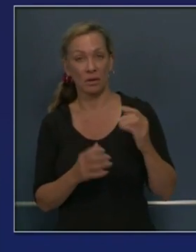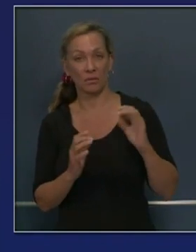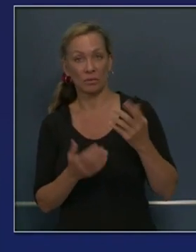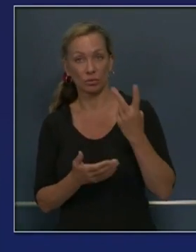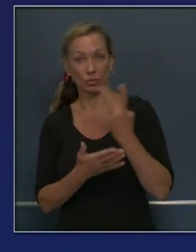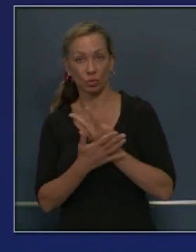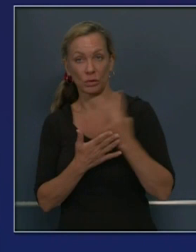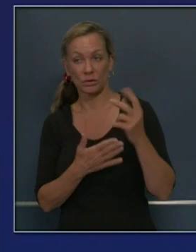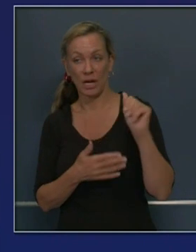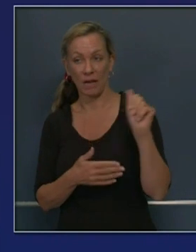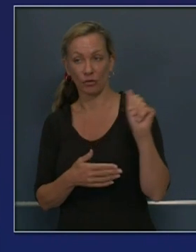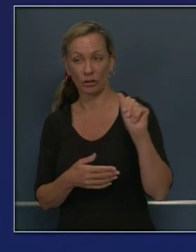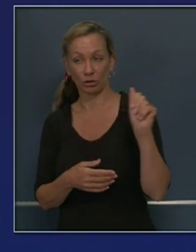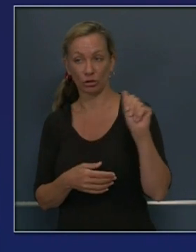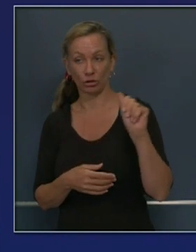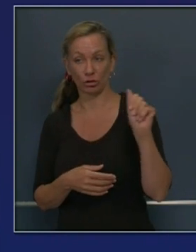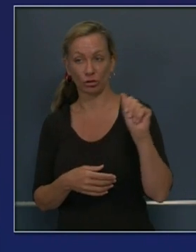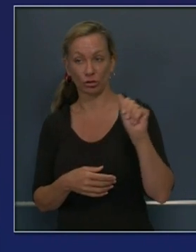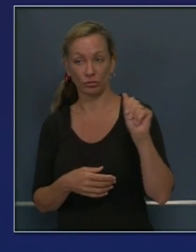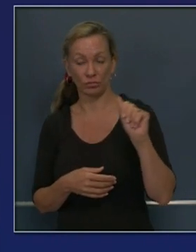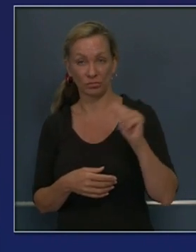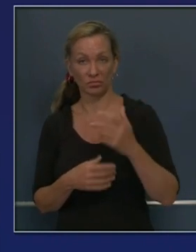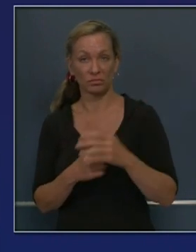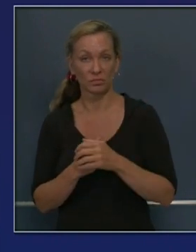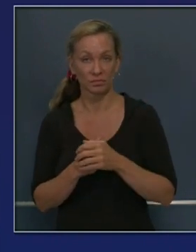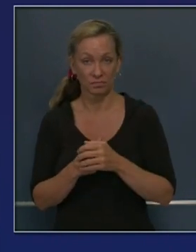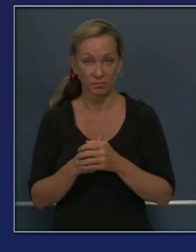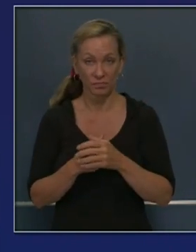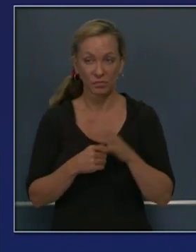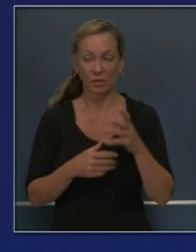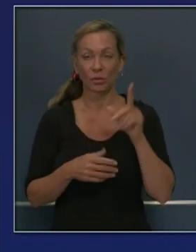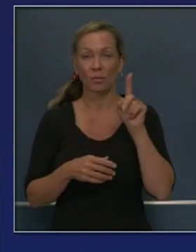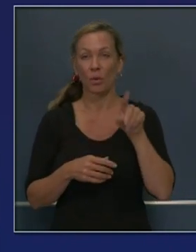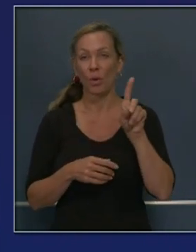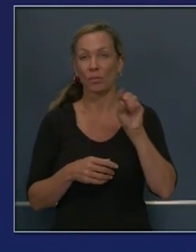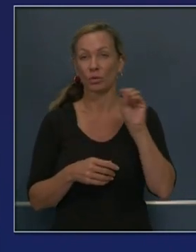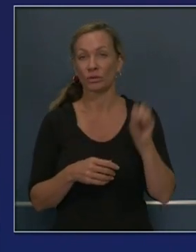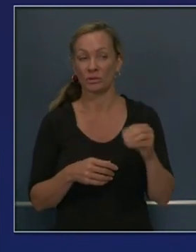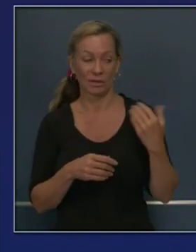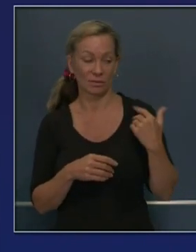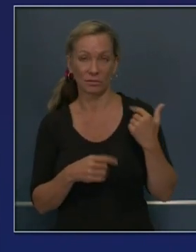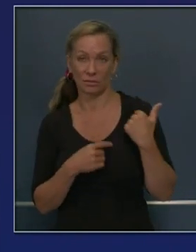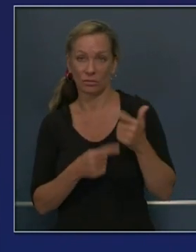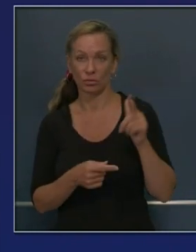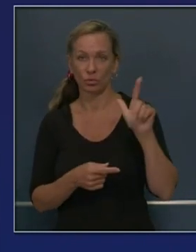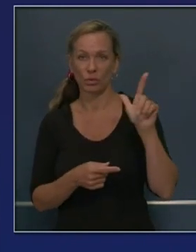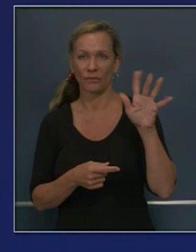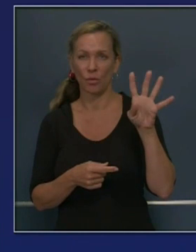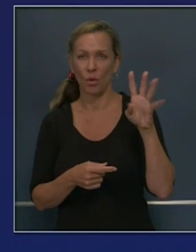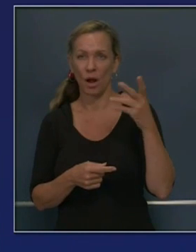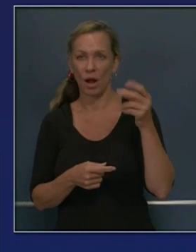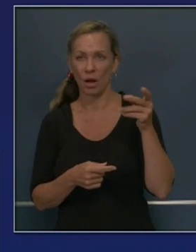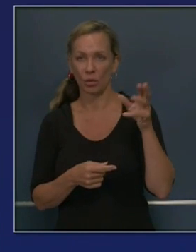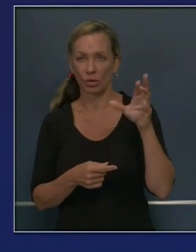CAPACITY AND ICUS WE ARE DOWN 19% OVER A 14 DAY PERIOD. THAT DROPPED 2.1% IN THE LAST